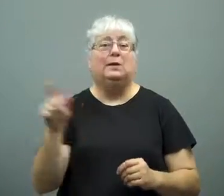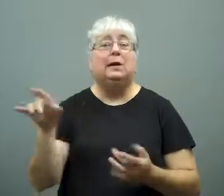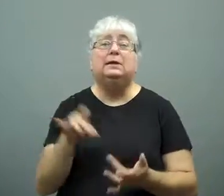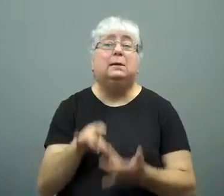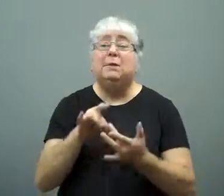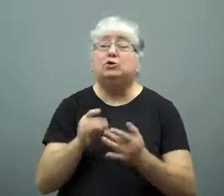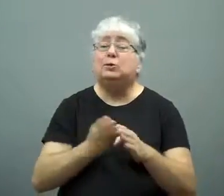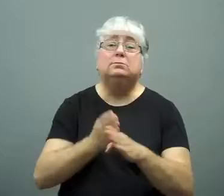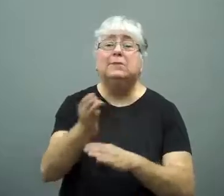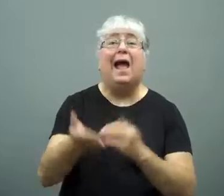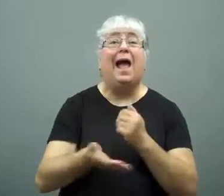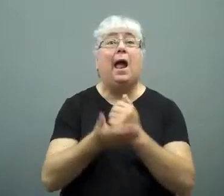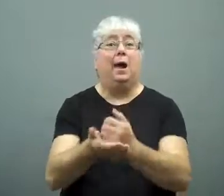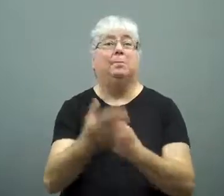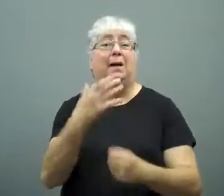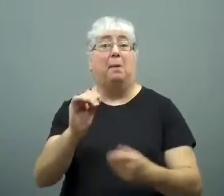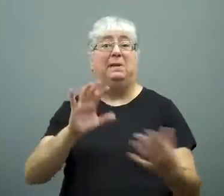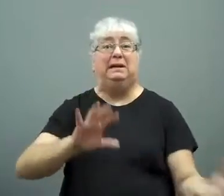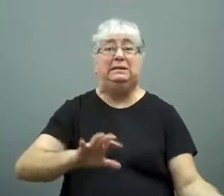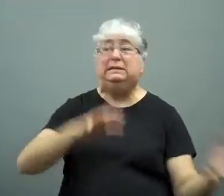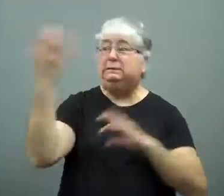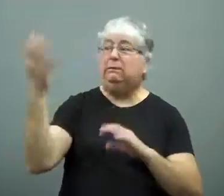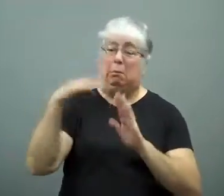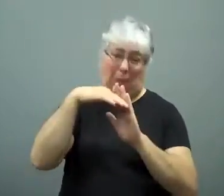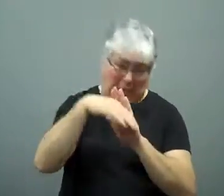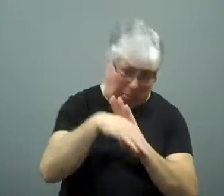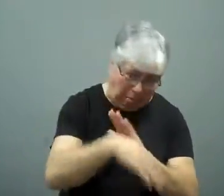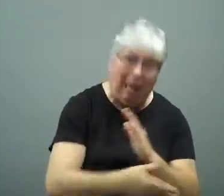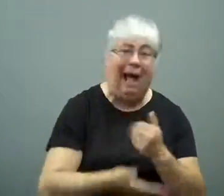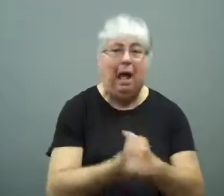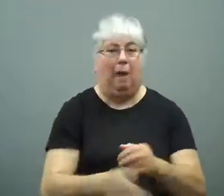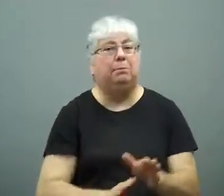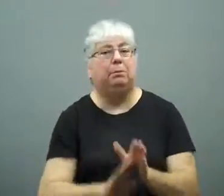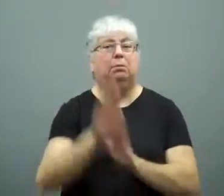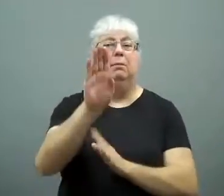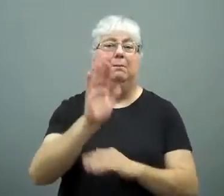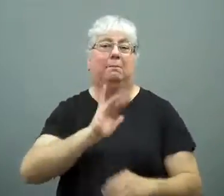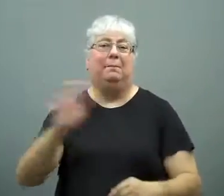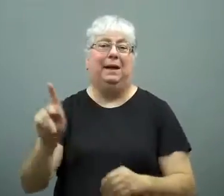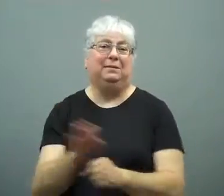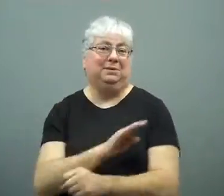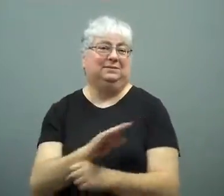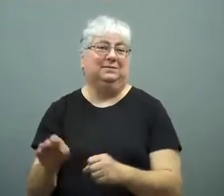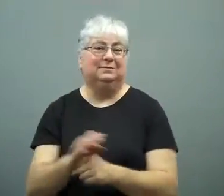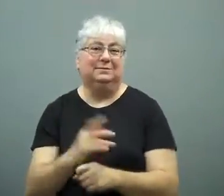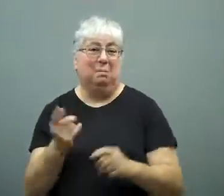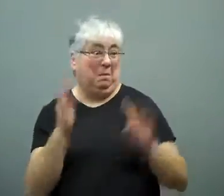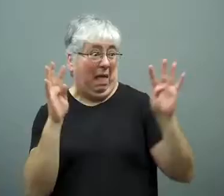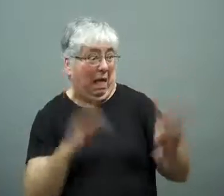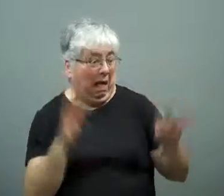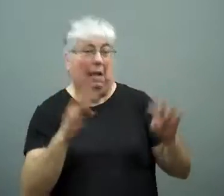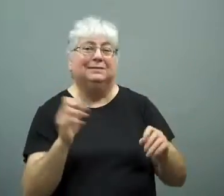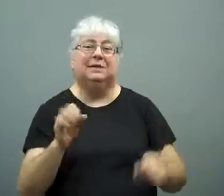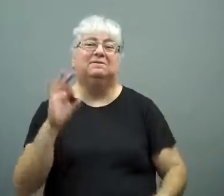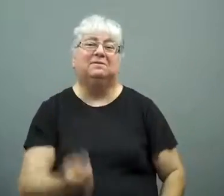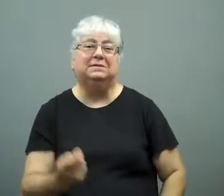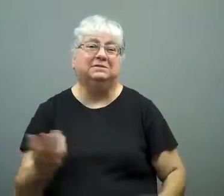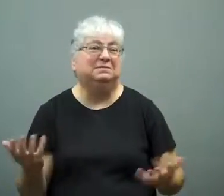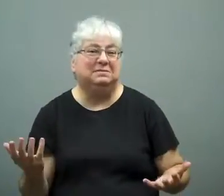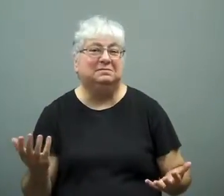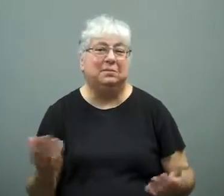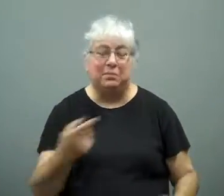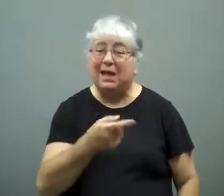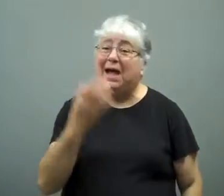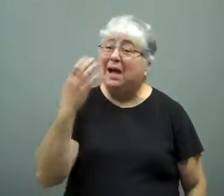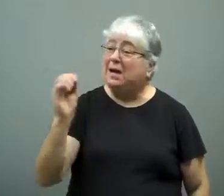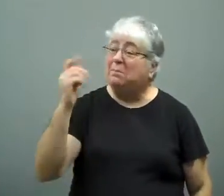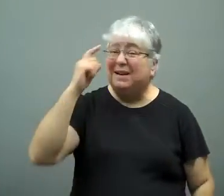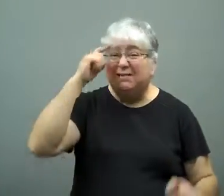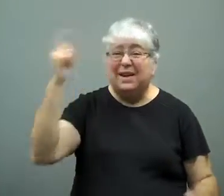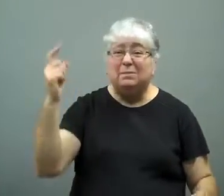It specializes in helping companies overcome losses and regain market share.